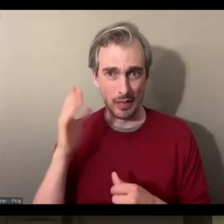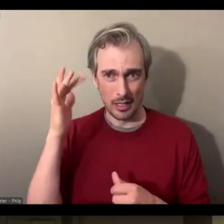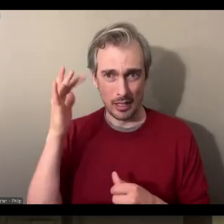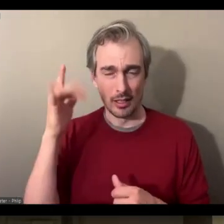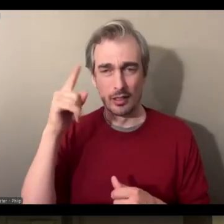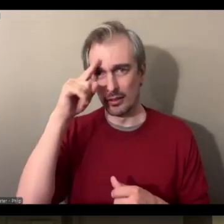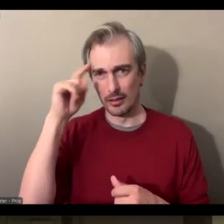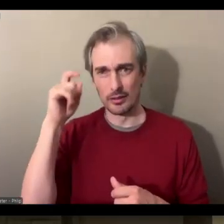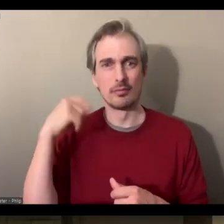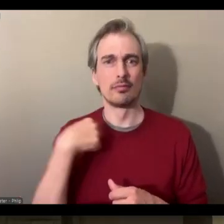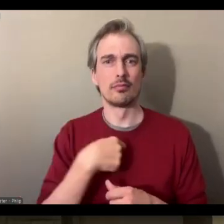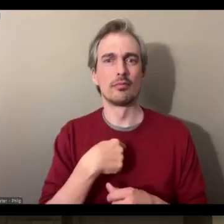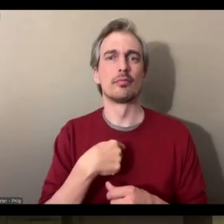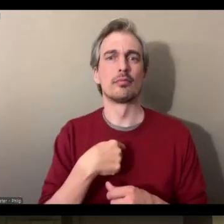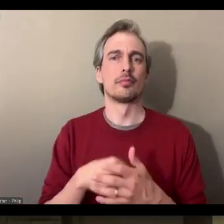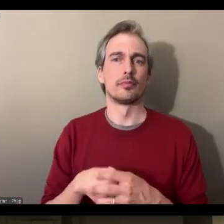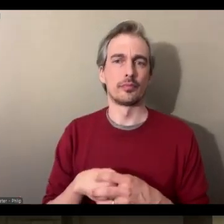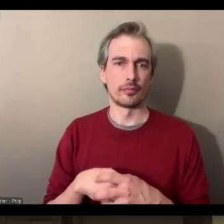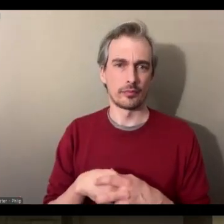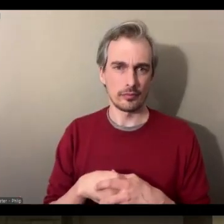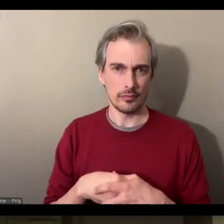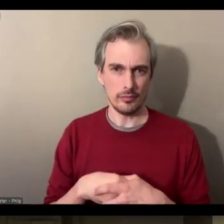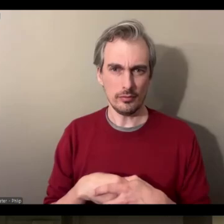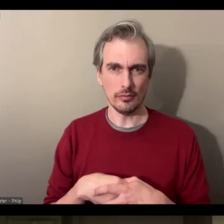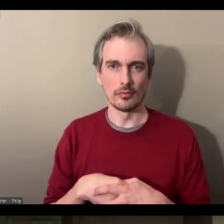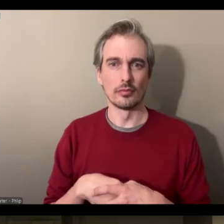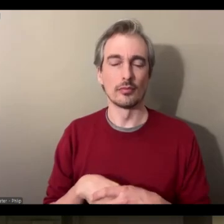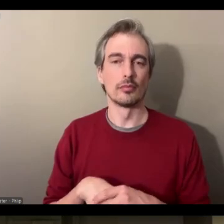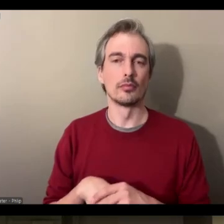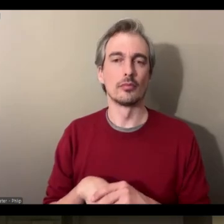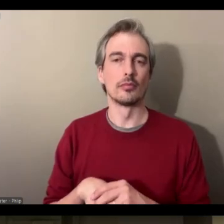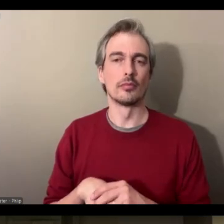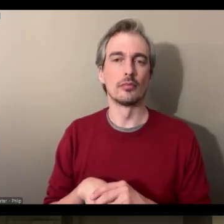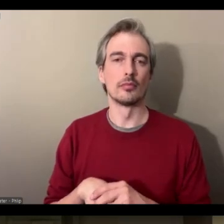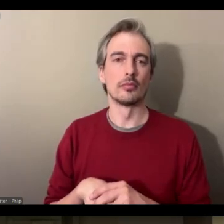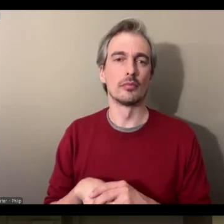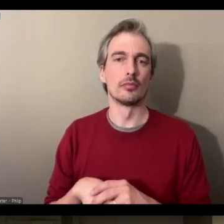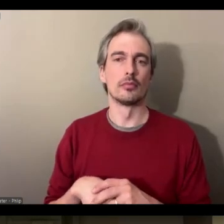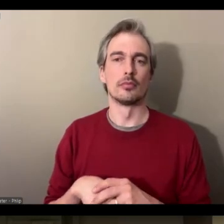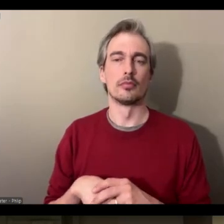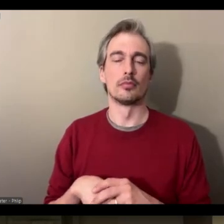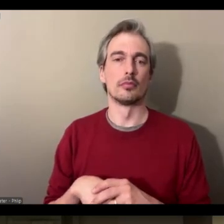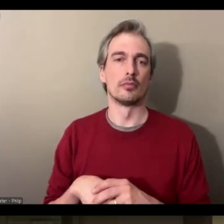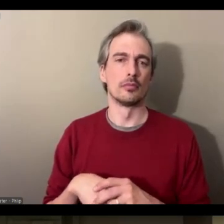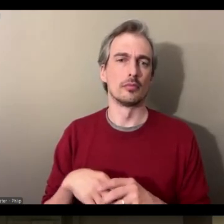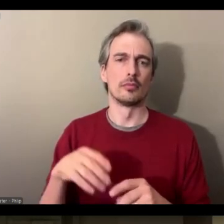accessibility in lots of different regions. Because every region has their own policies.